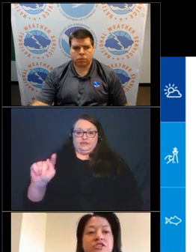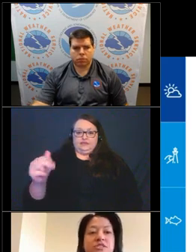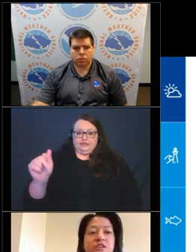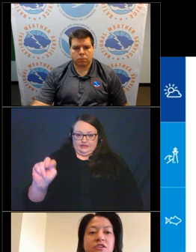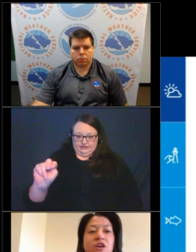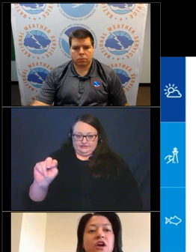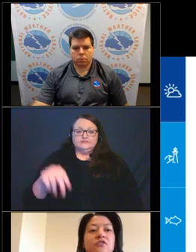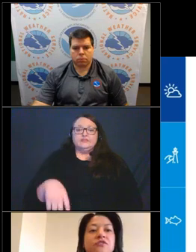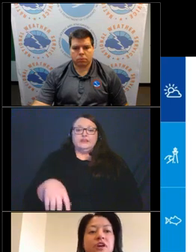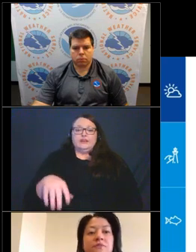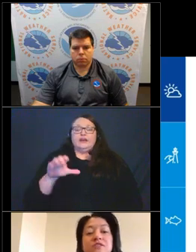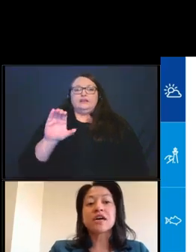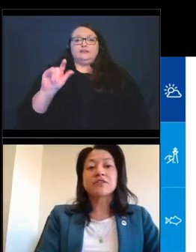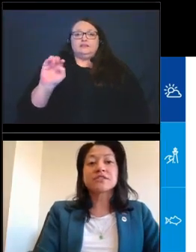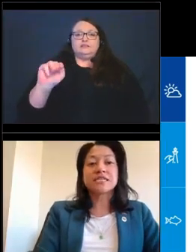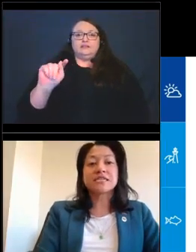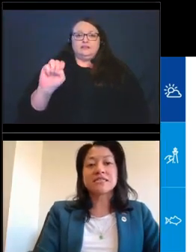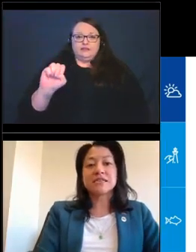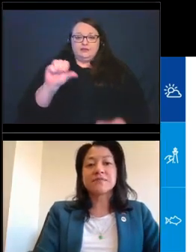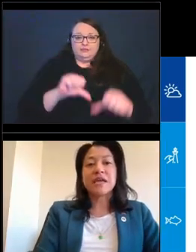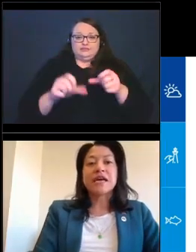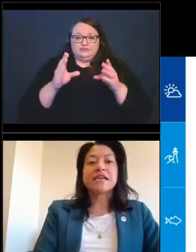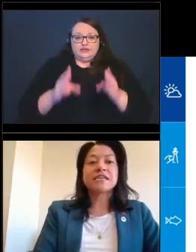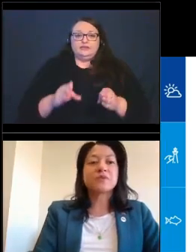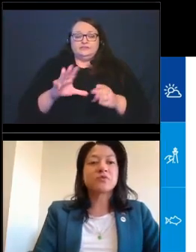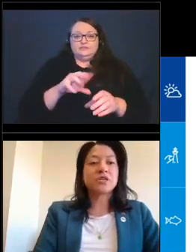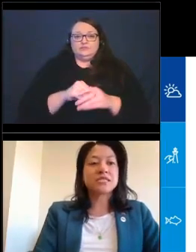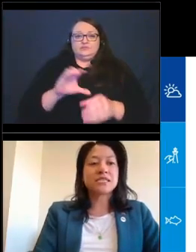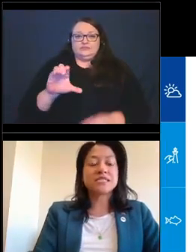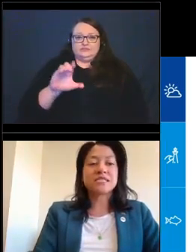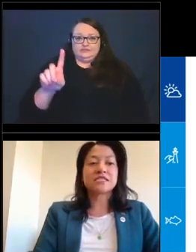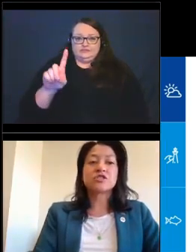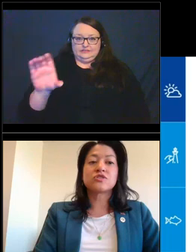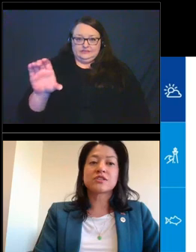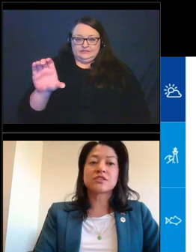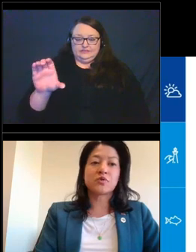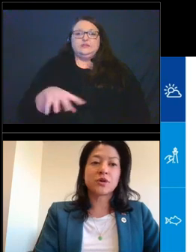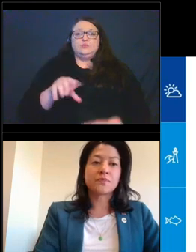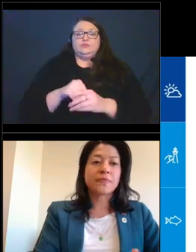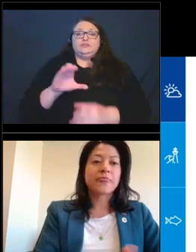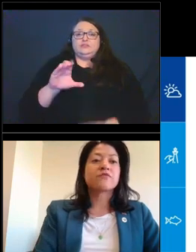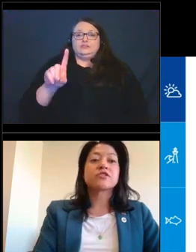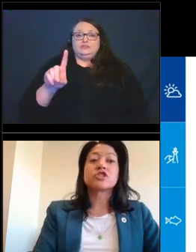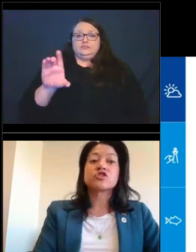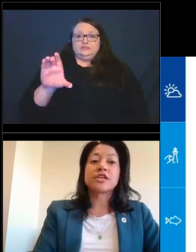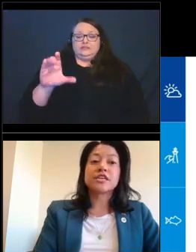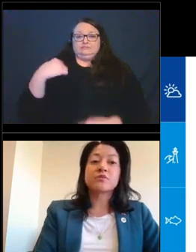at the National Center for Environmental Health, CDC, and has been with CDC since 2004. Rish’s